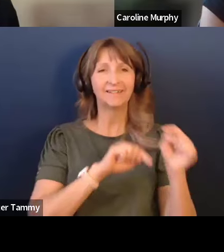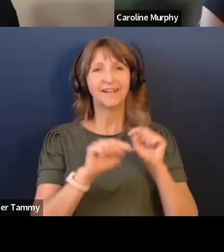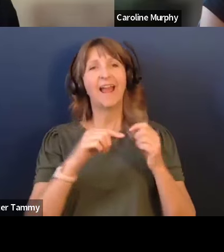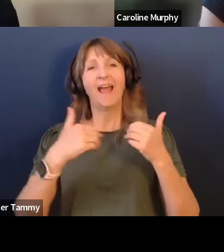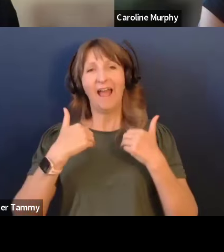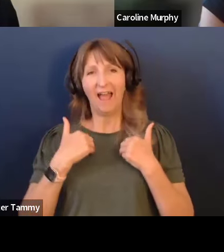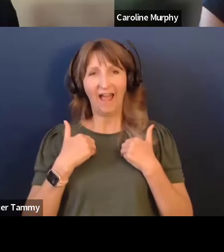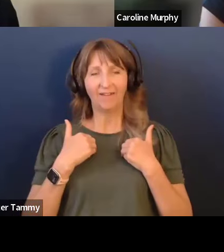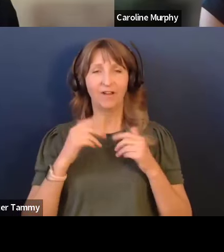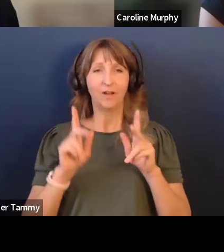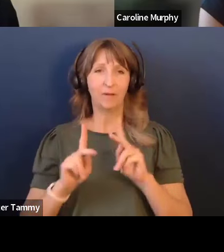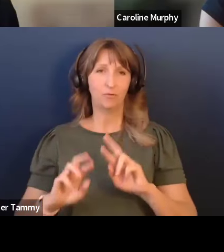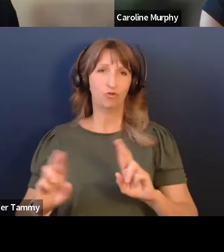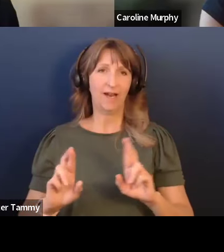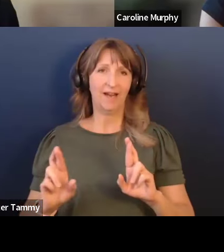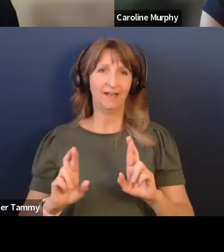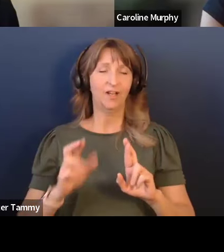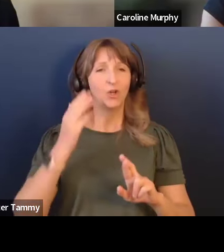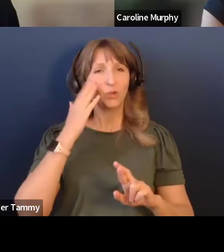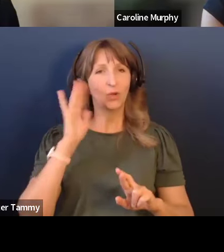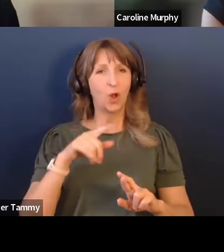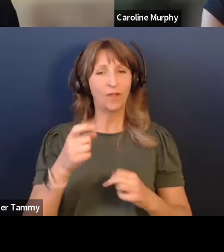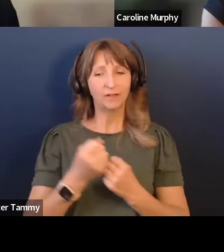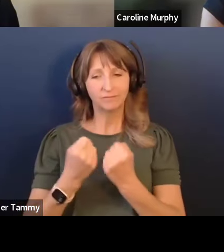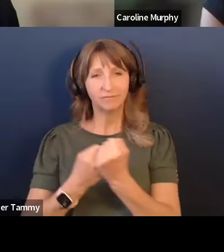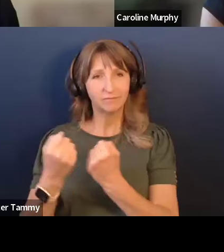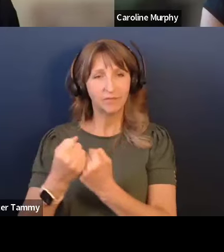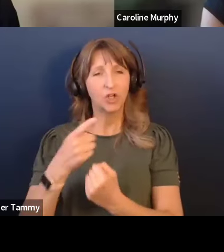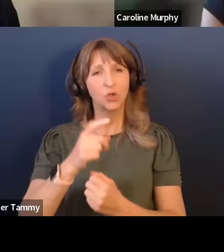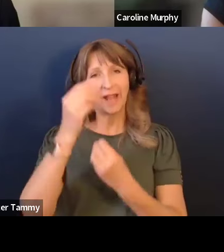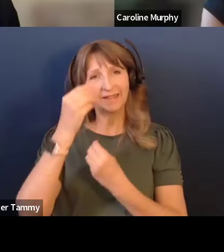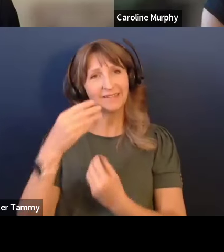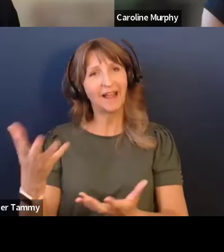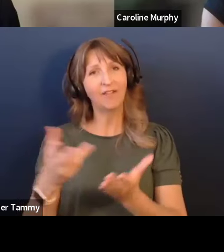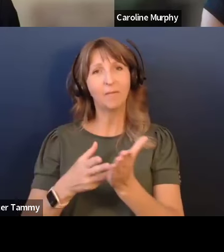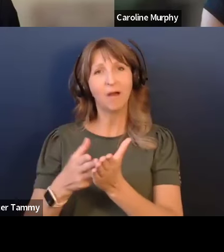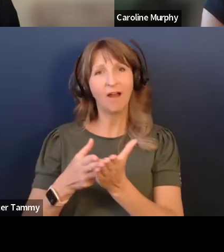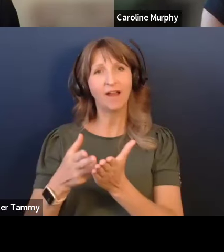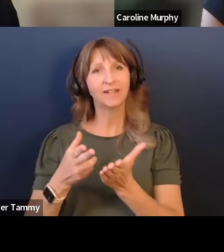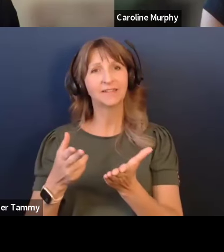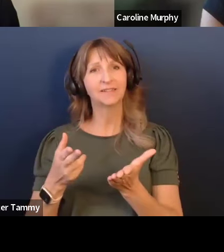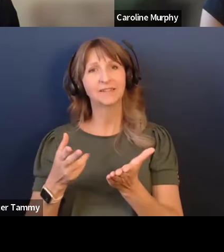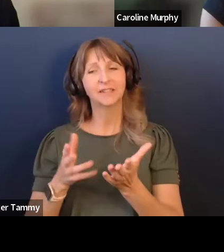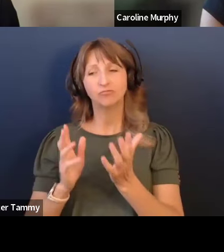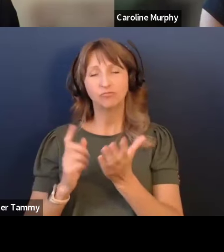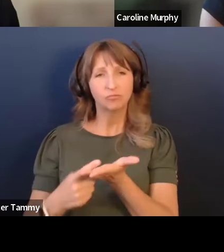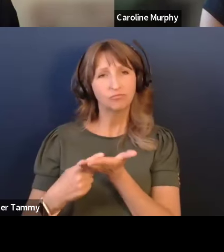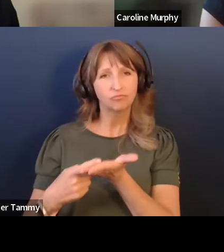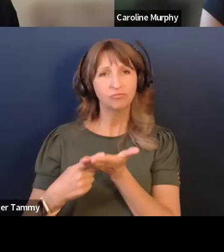those struggles to know that you have people that you can be vulnerable with and talk through those issues and be able to get the advice that is helpful.